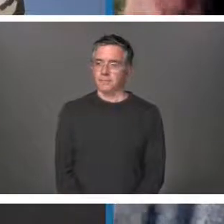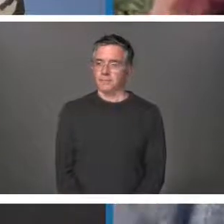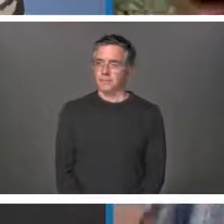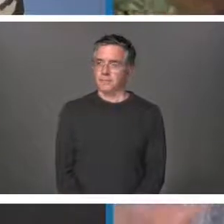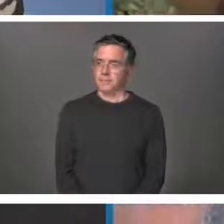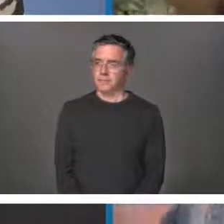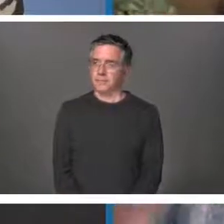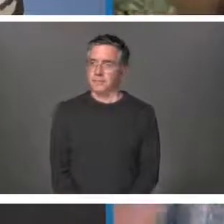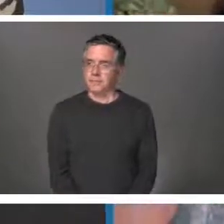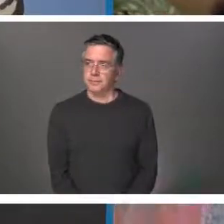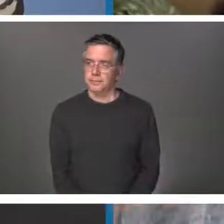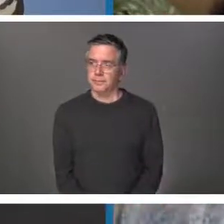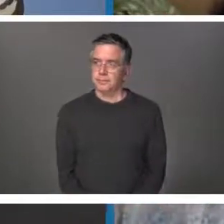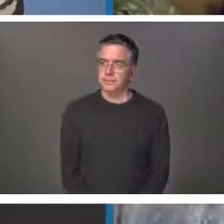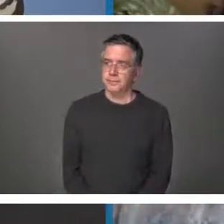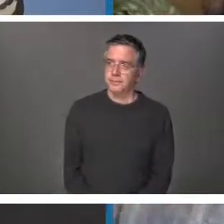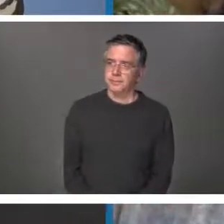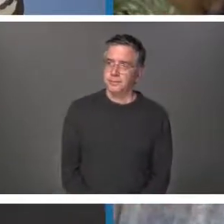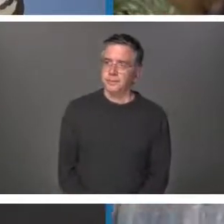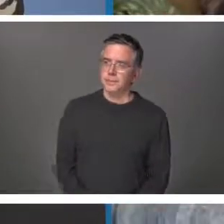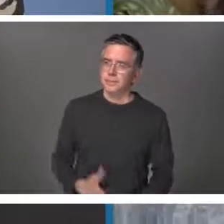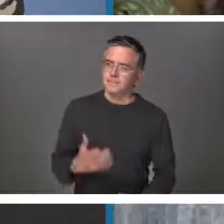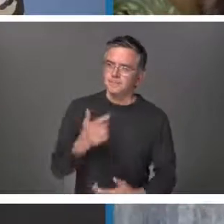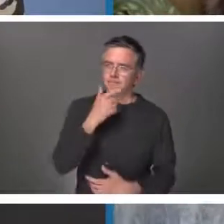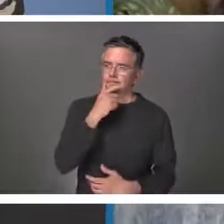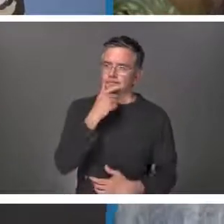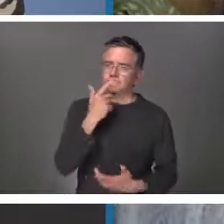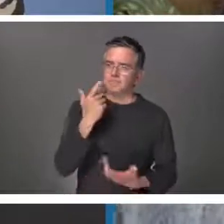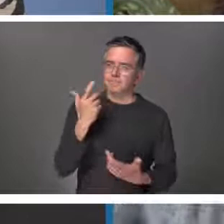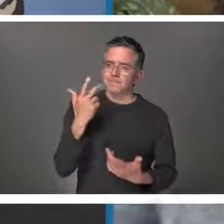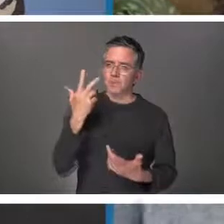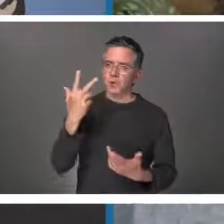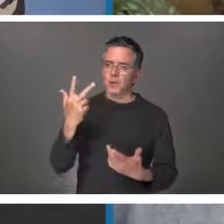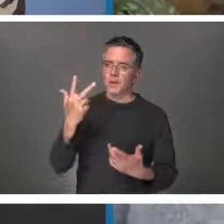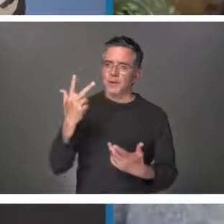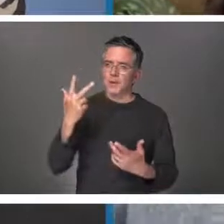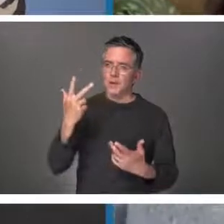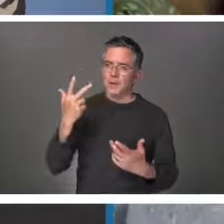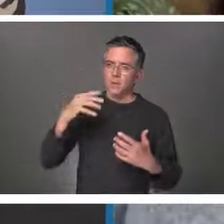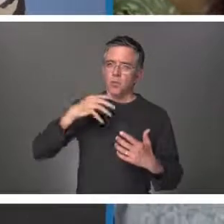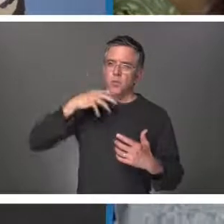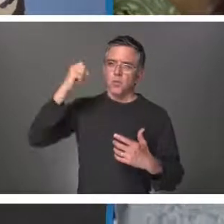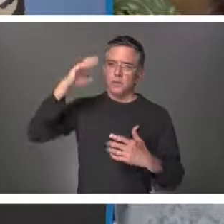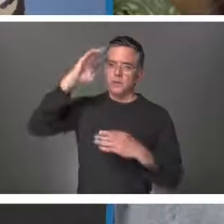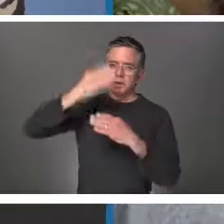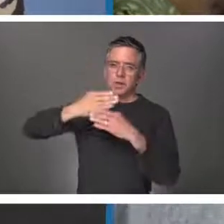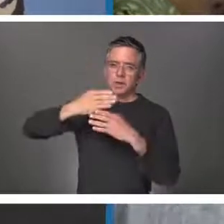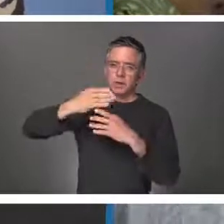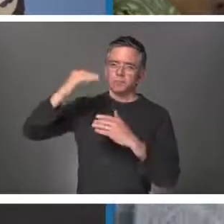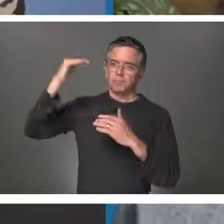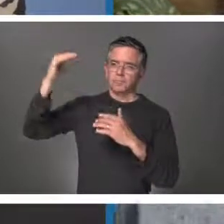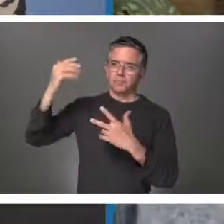and I have three adult sons, and my middle son isn't planning on getting vaccinated